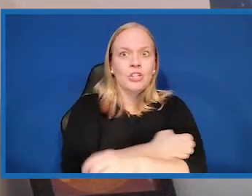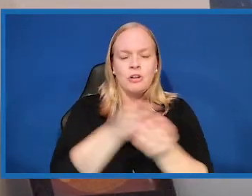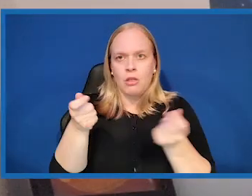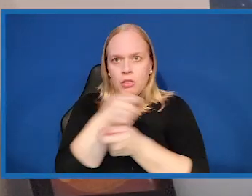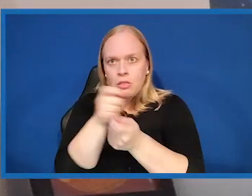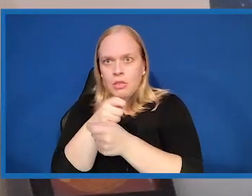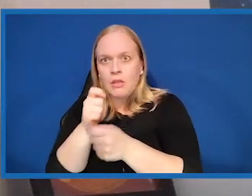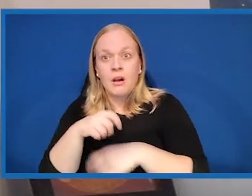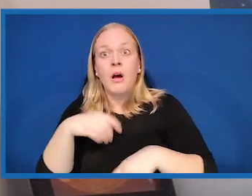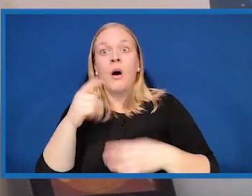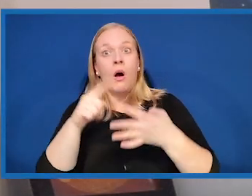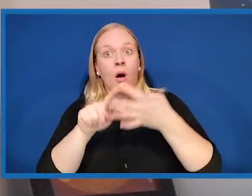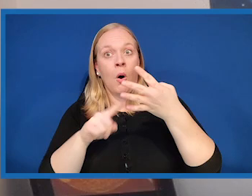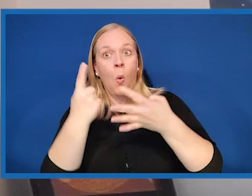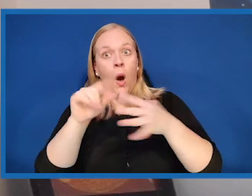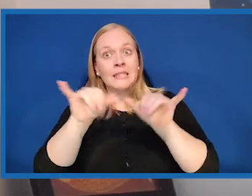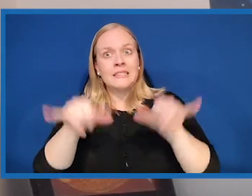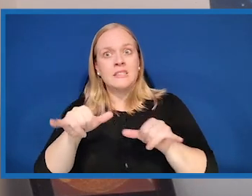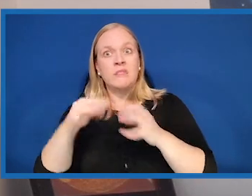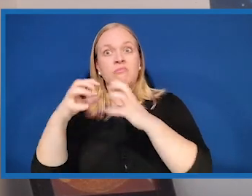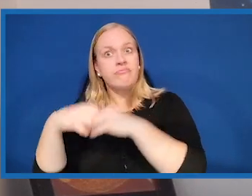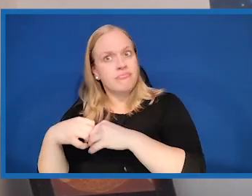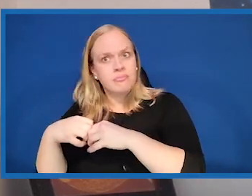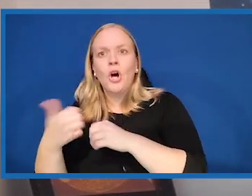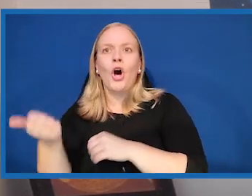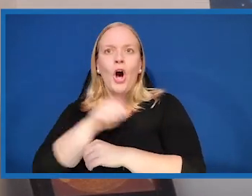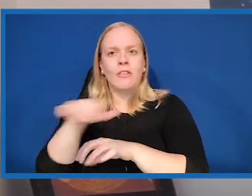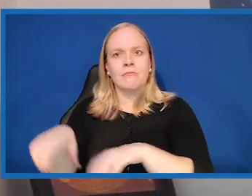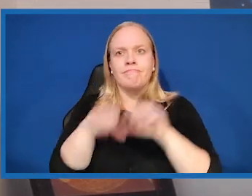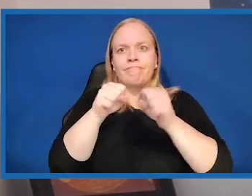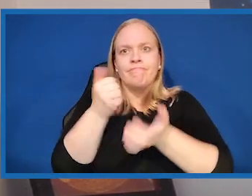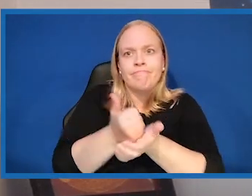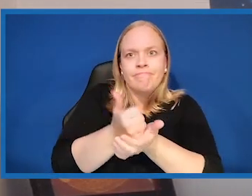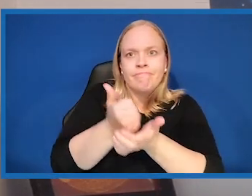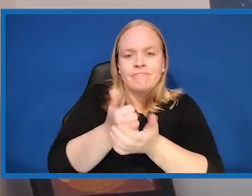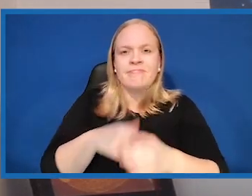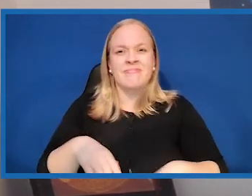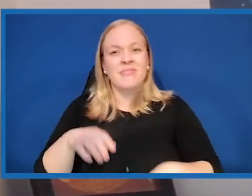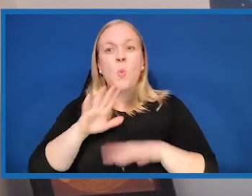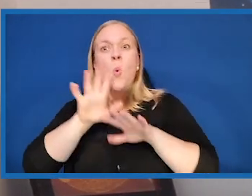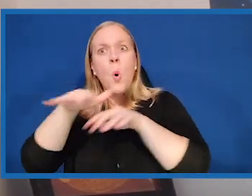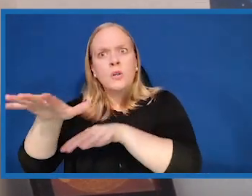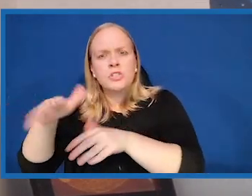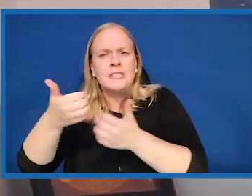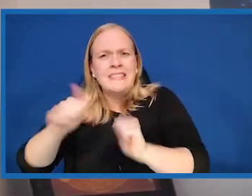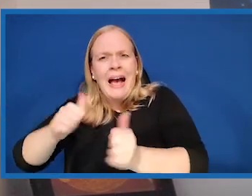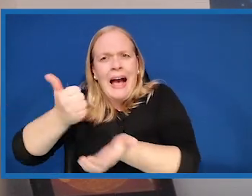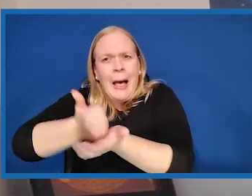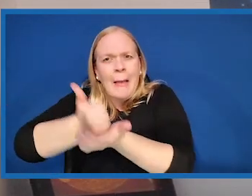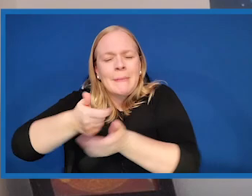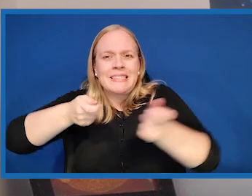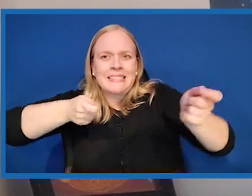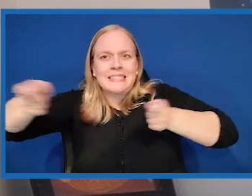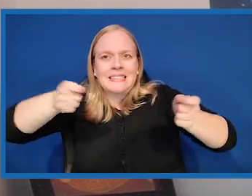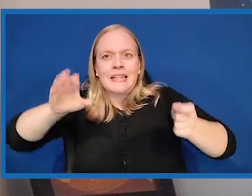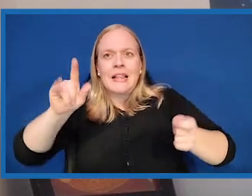THE OTHER ONE COMES TO HELP. AND-AND OCEAN'S HELPING A LOT AND TRYING TO CONTROL THE CLIMATE CHANGE, UH, BUT THERE'S DIFFERENT ASPECTS OF-OF-- PROCESSES,